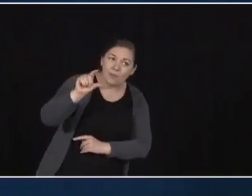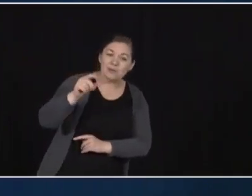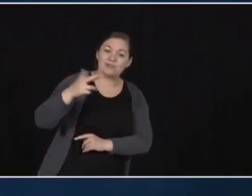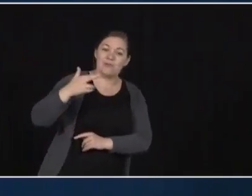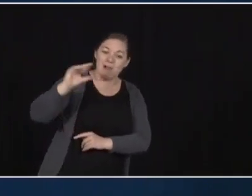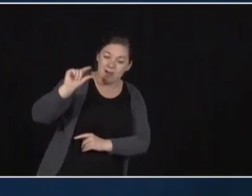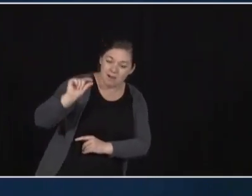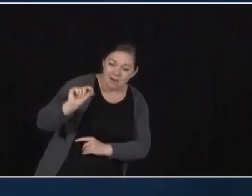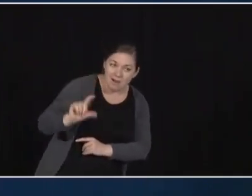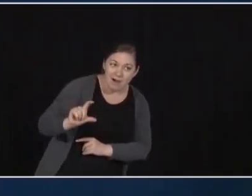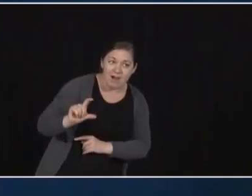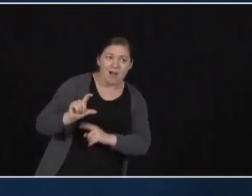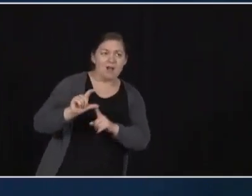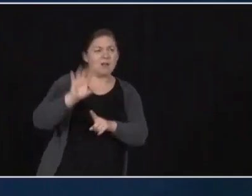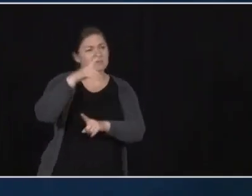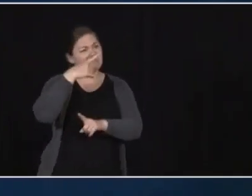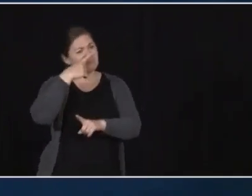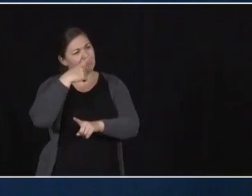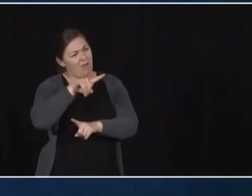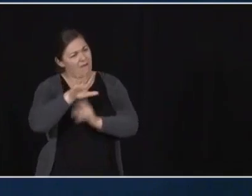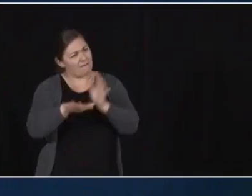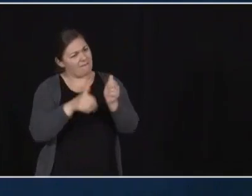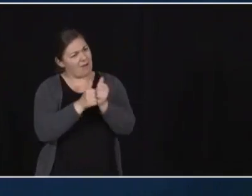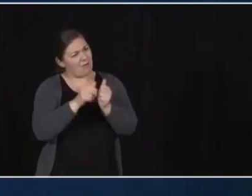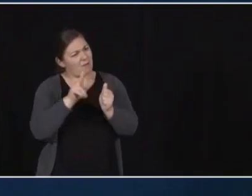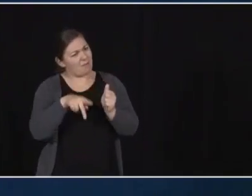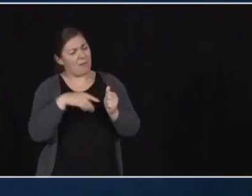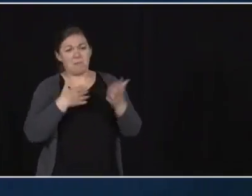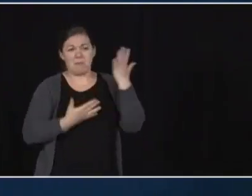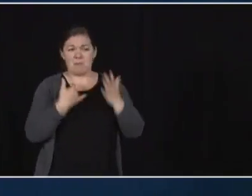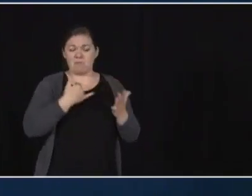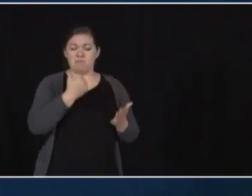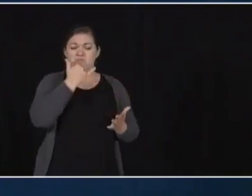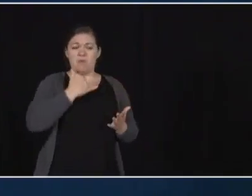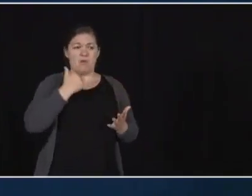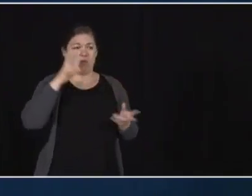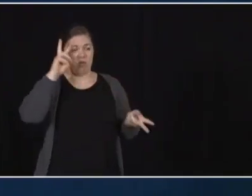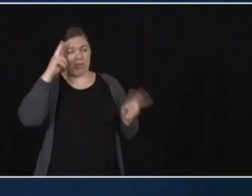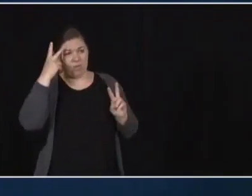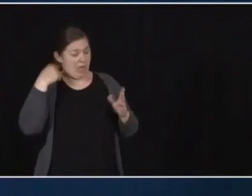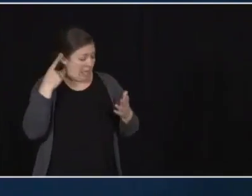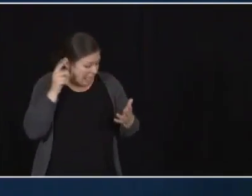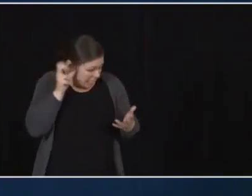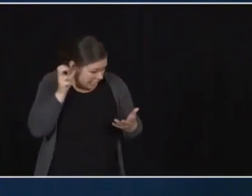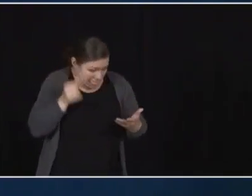and the great parts can I follow-up, I apologize if I missed this, where